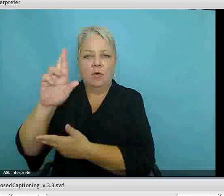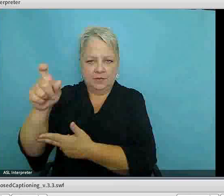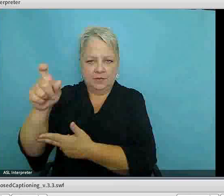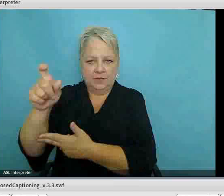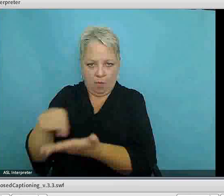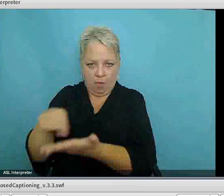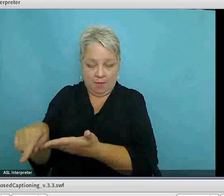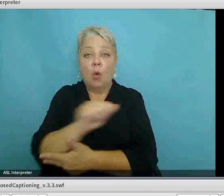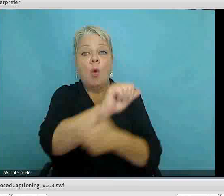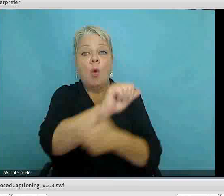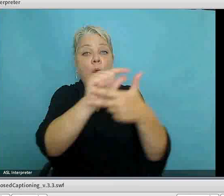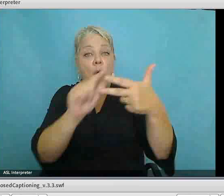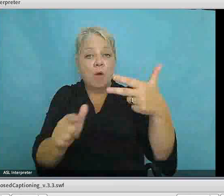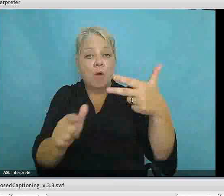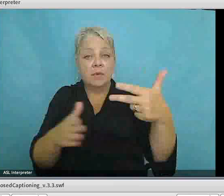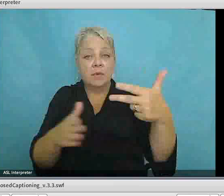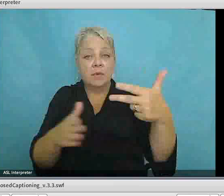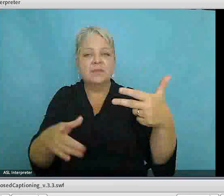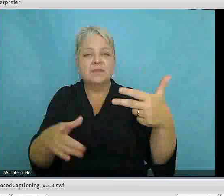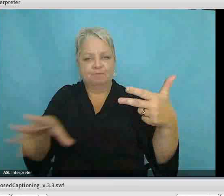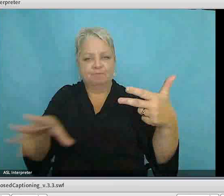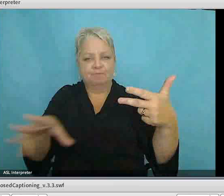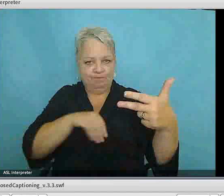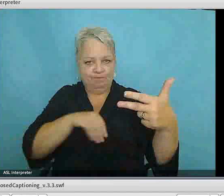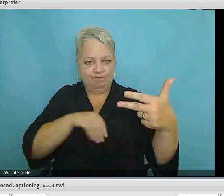So really, that should clean things up a lot.